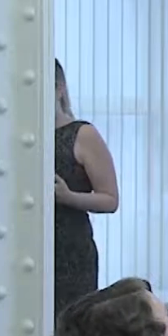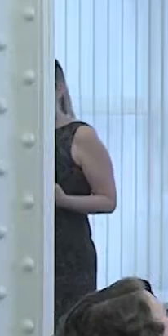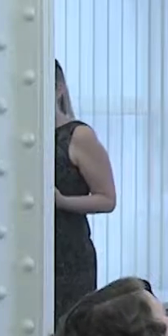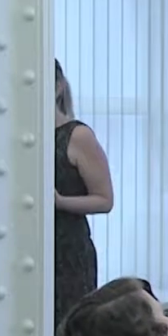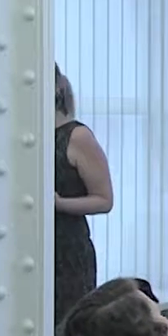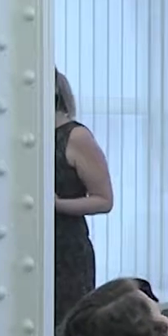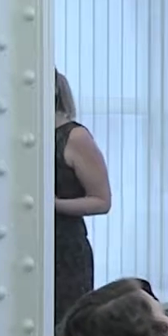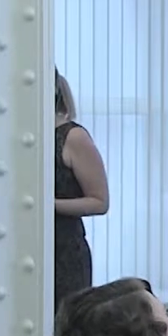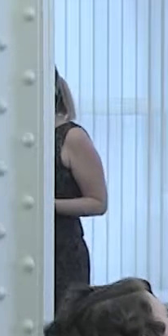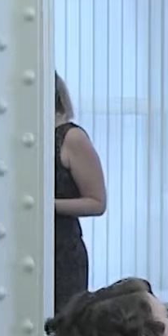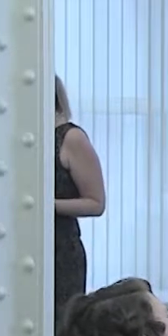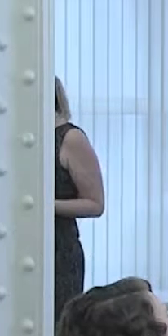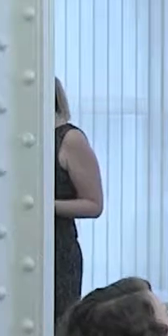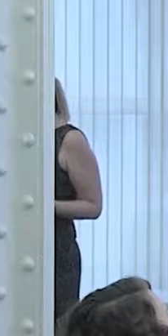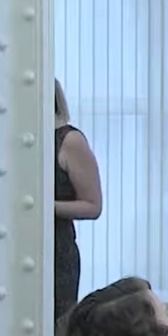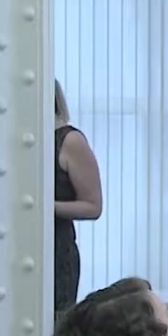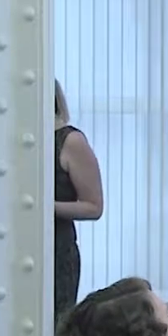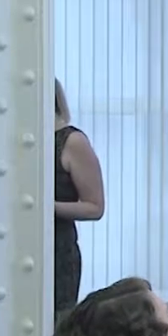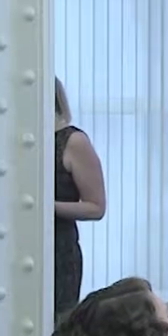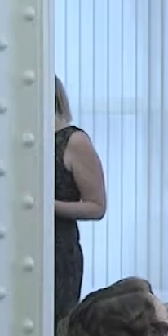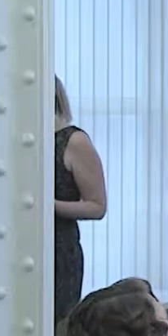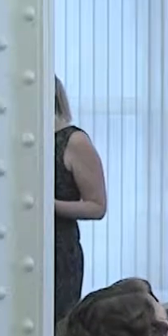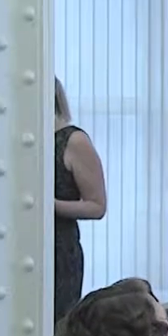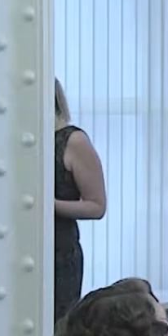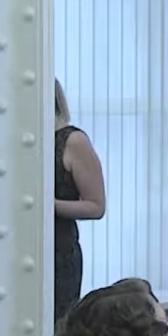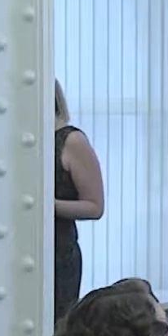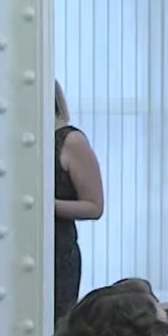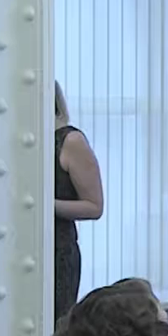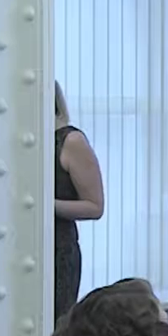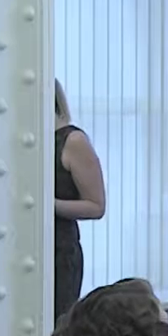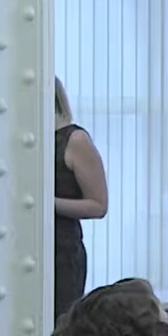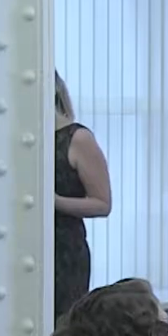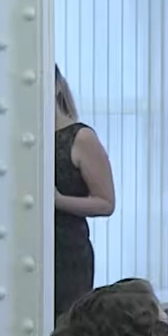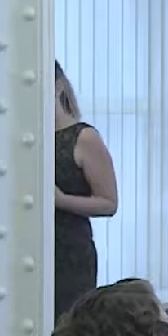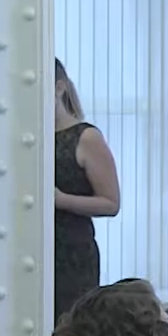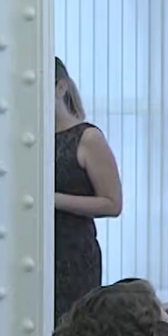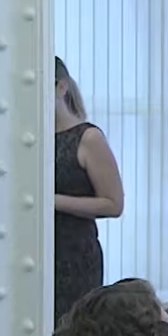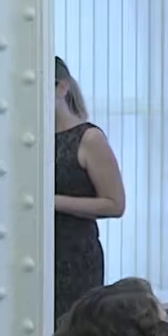so we have Access-A-Ride, which is the equivalent of the ride here.